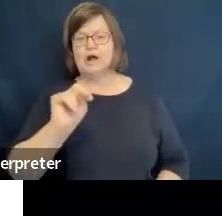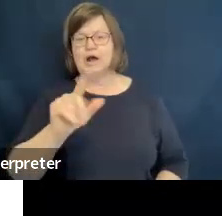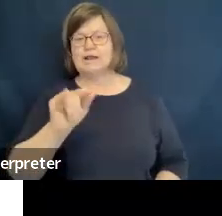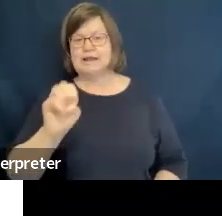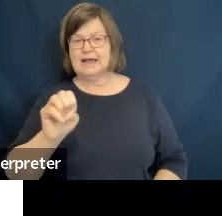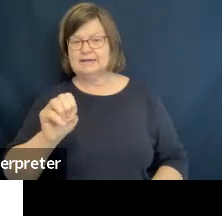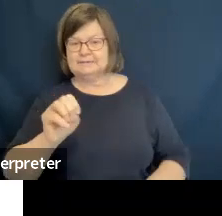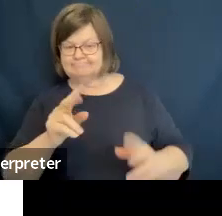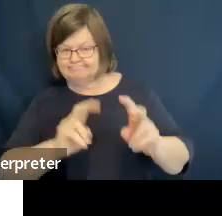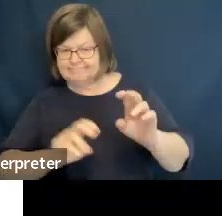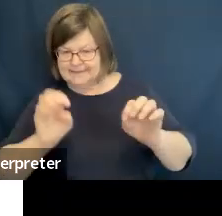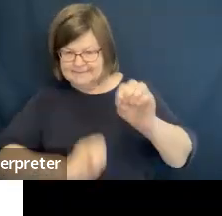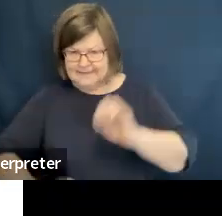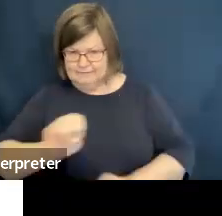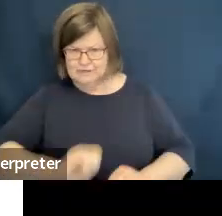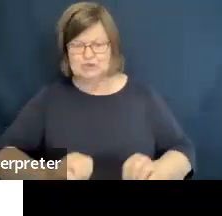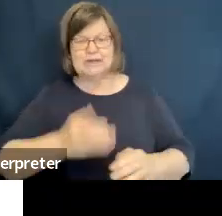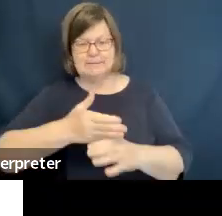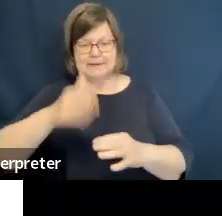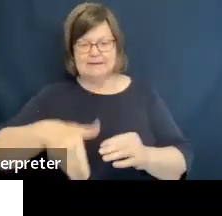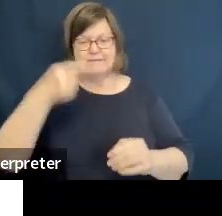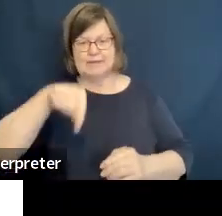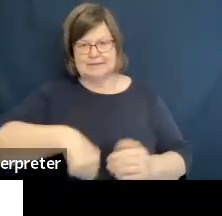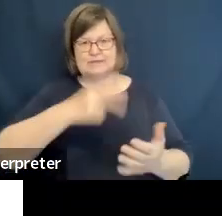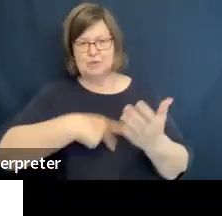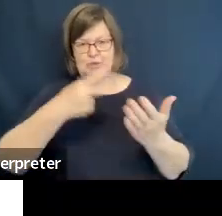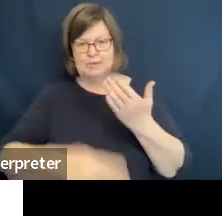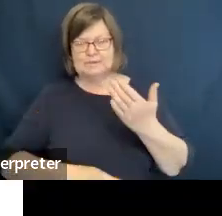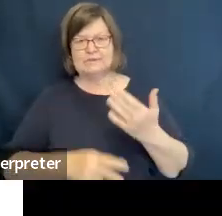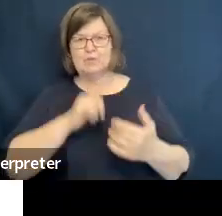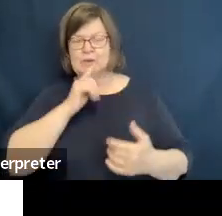can complete that evaluation for today's program, because we value your input and want to make sure